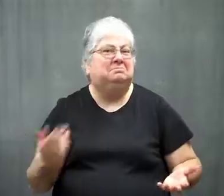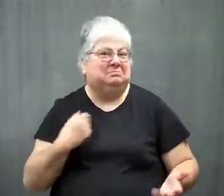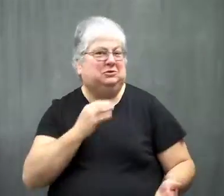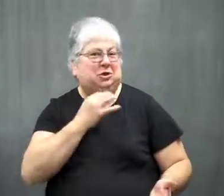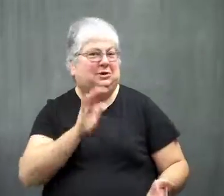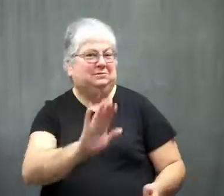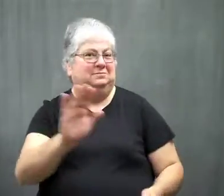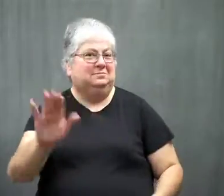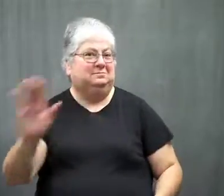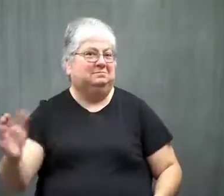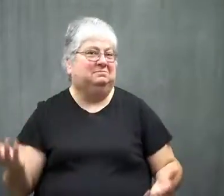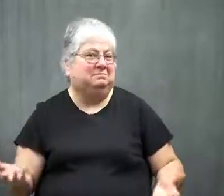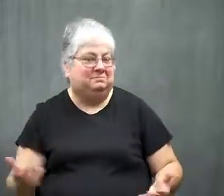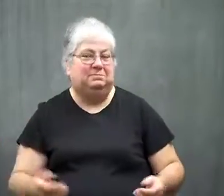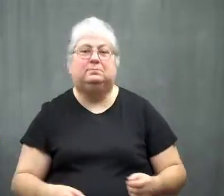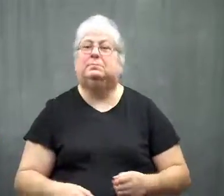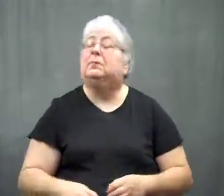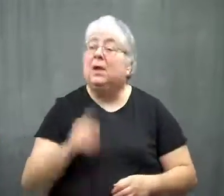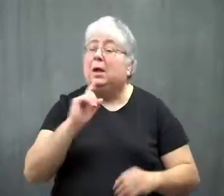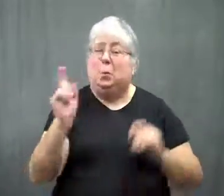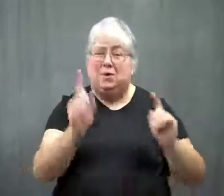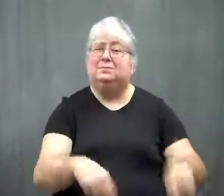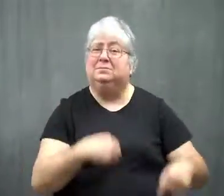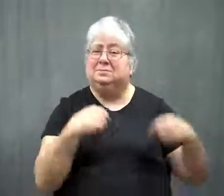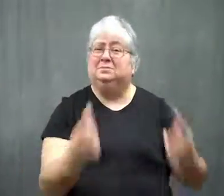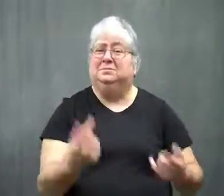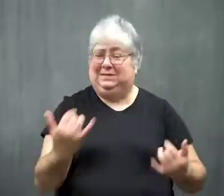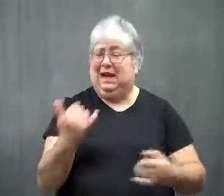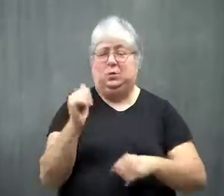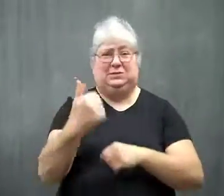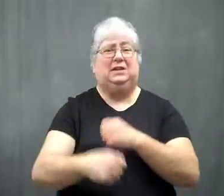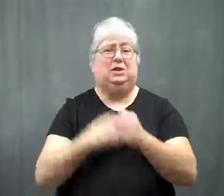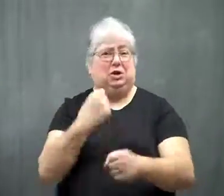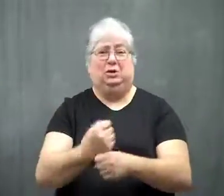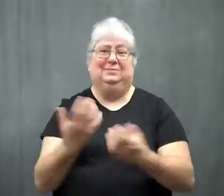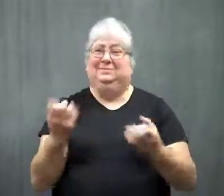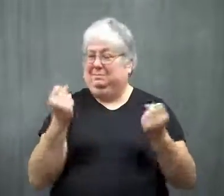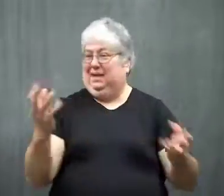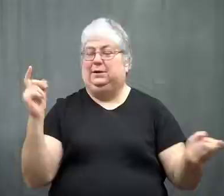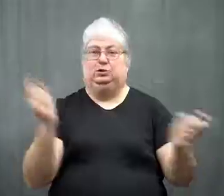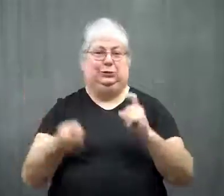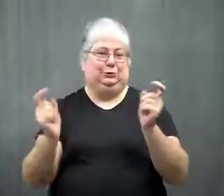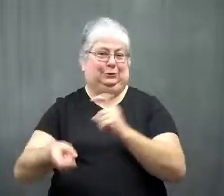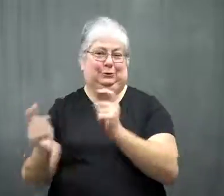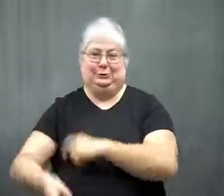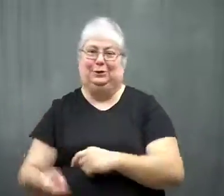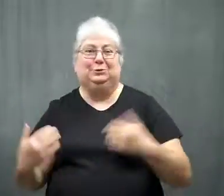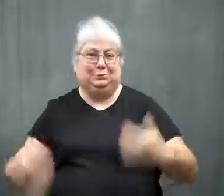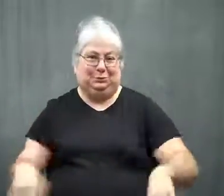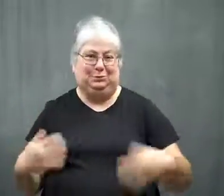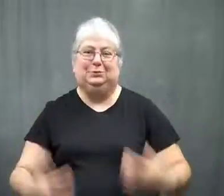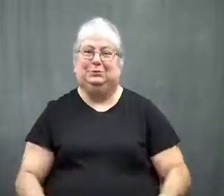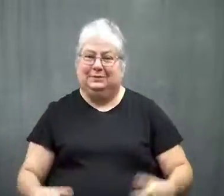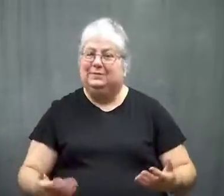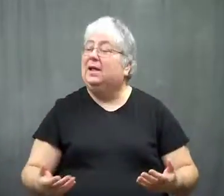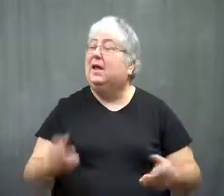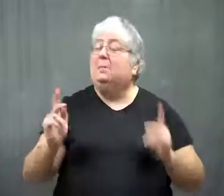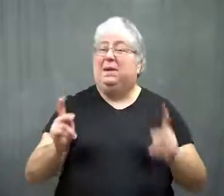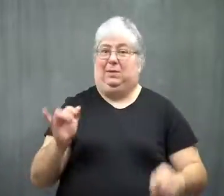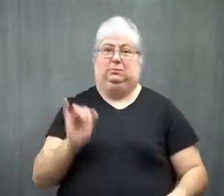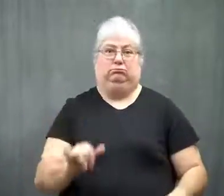I'd like to know your stories.